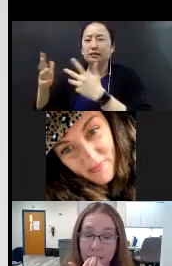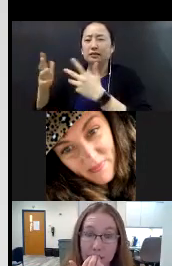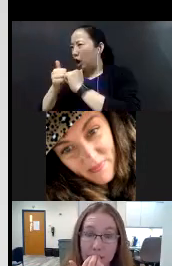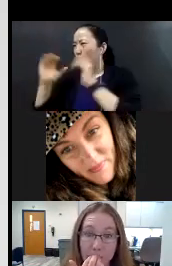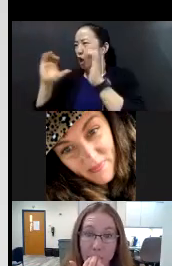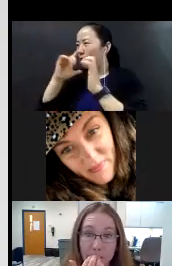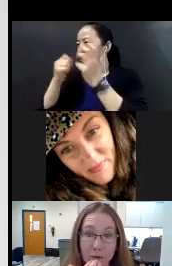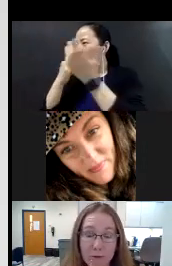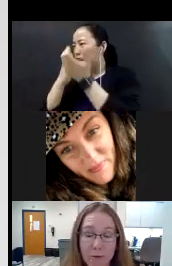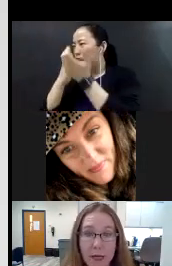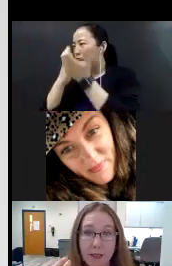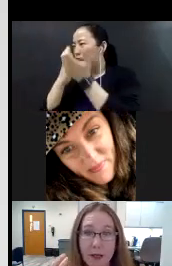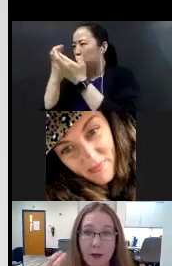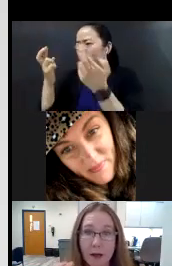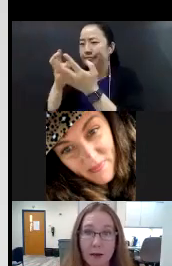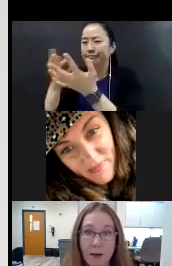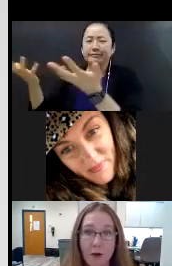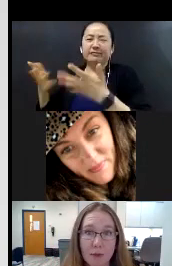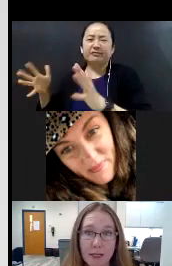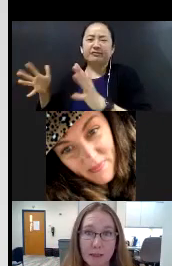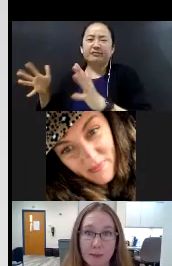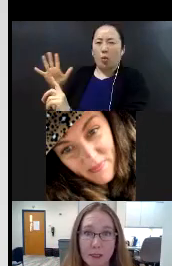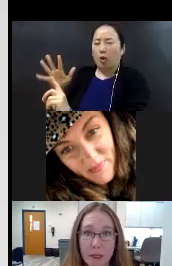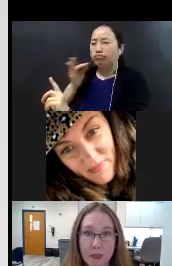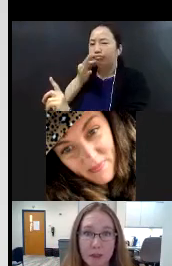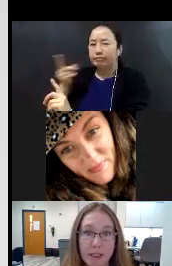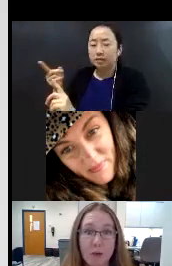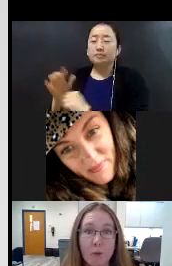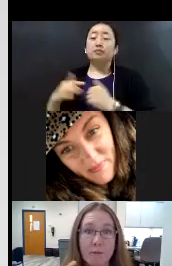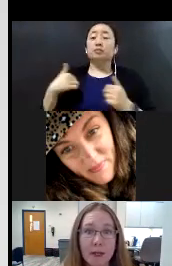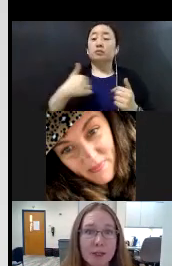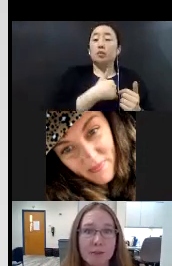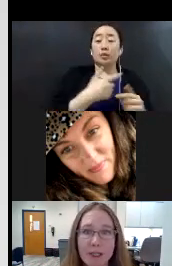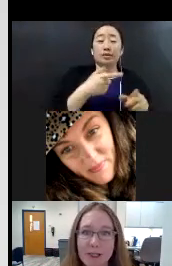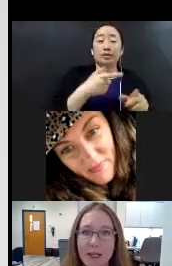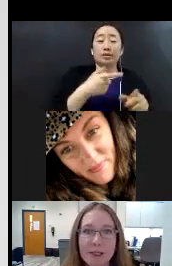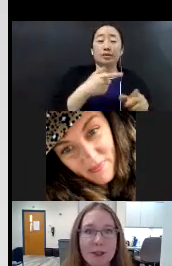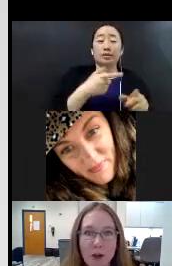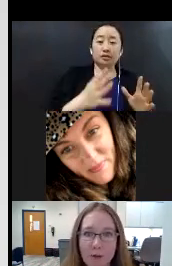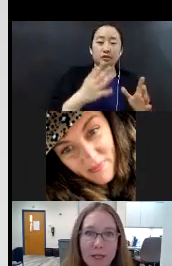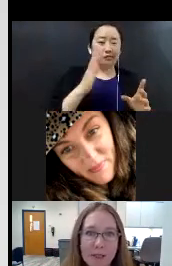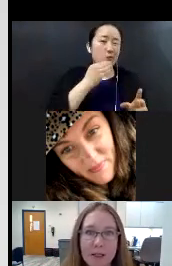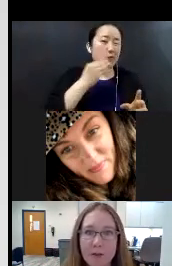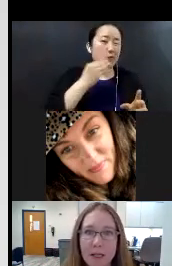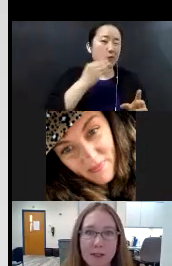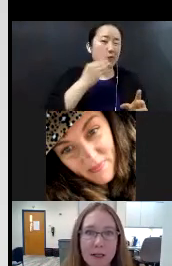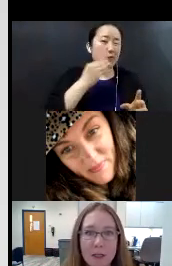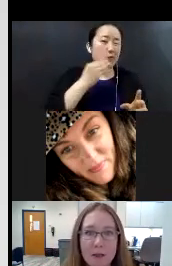AS HOME ASSESSMENT SPECIALISTS WE MENTION THINGS THAT ARE OBVIOUS AND WE SAY THESE ARE